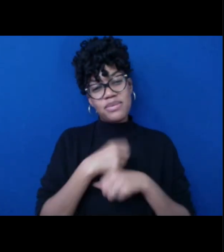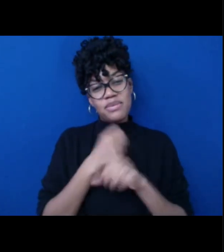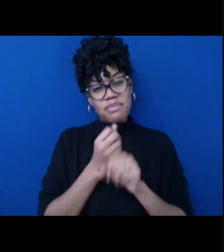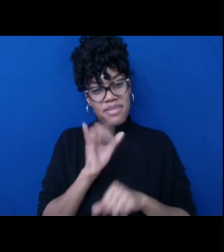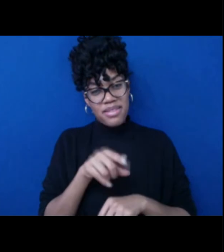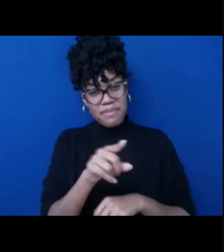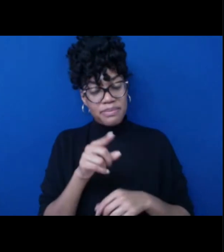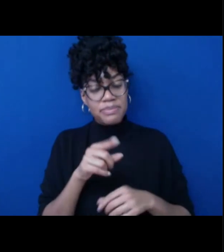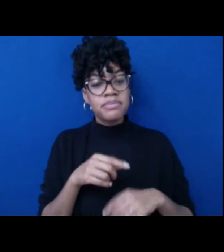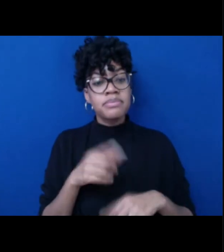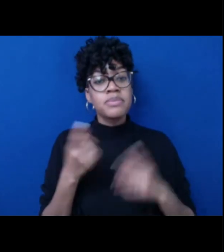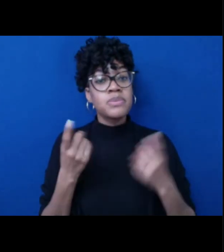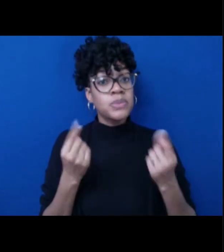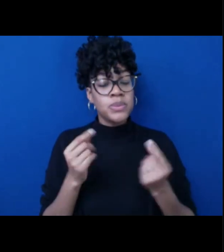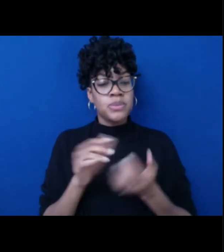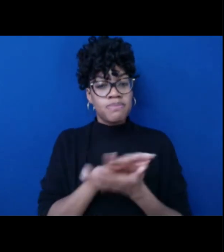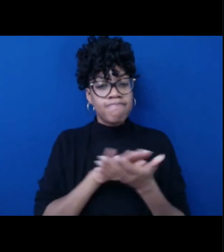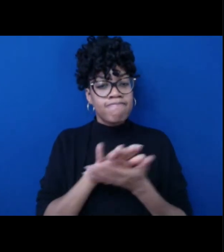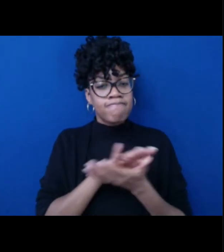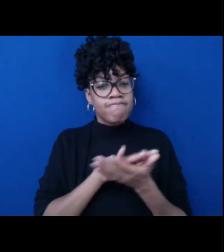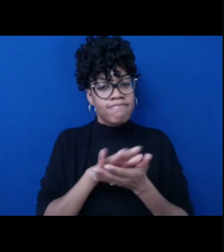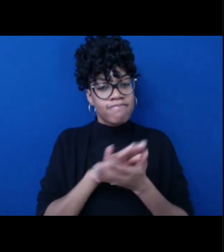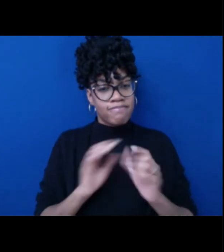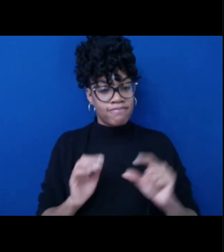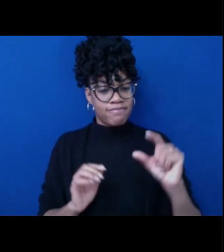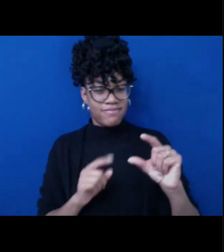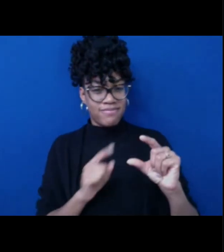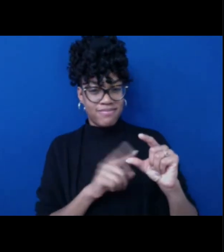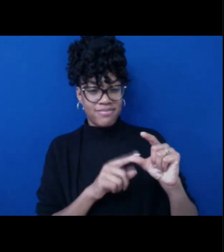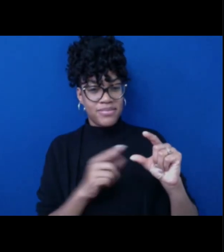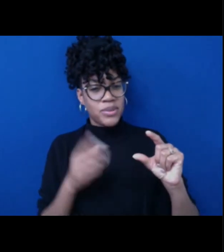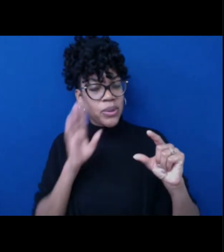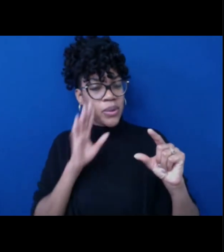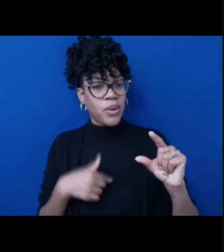So I want you to get it maybe like a golf ball size.